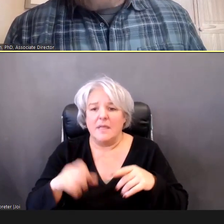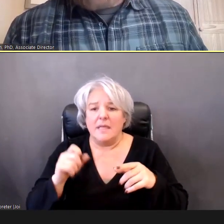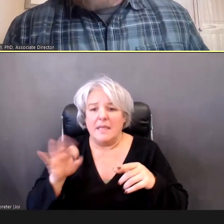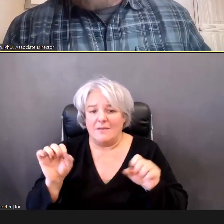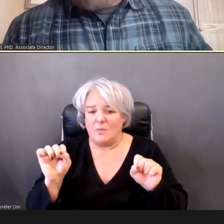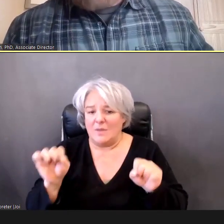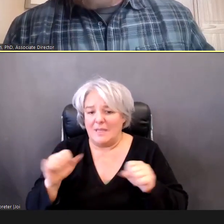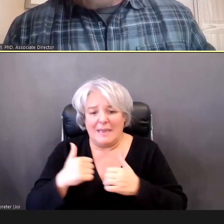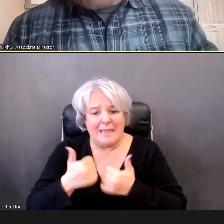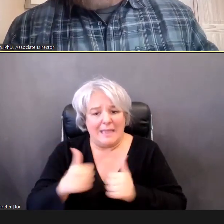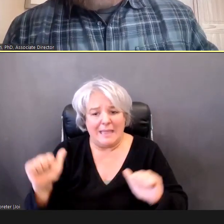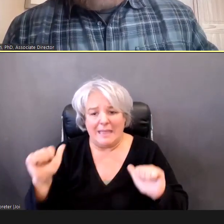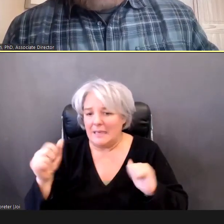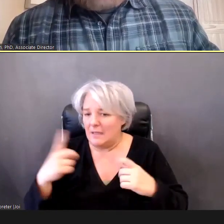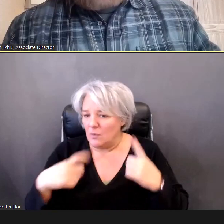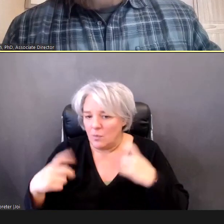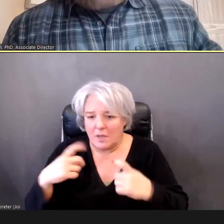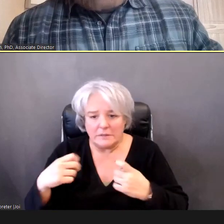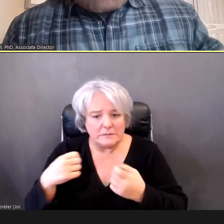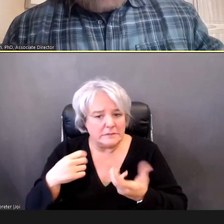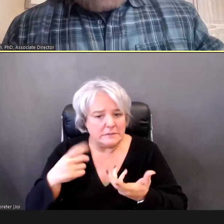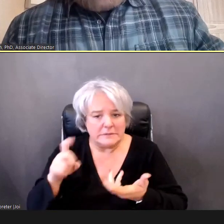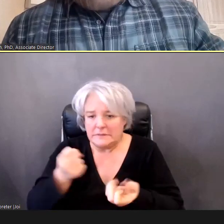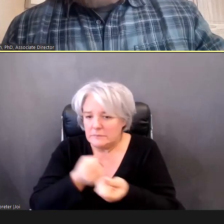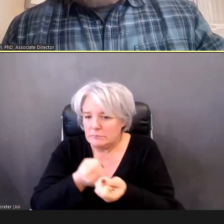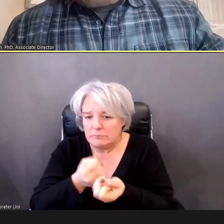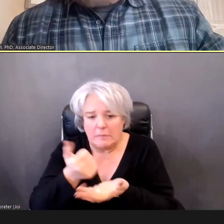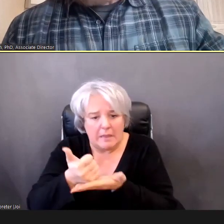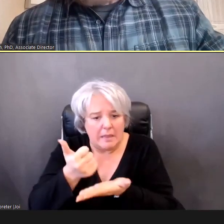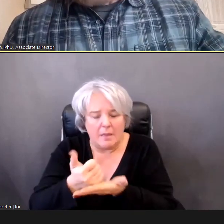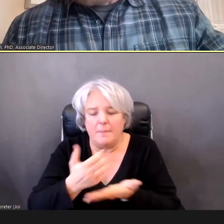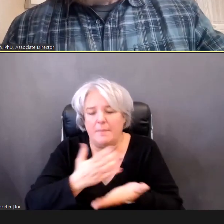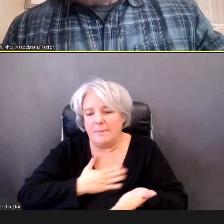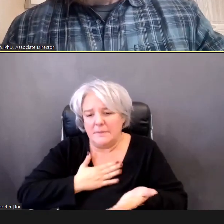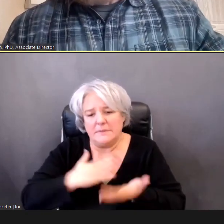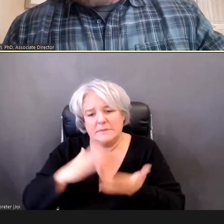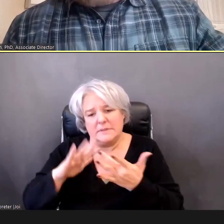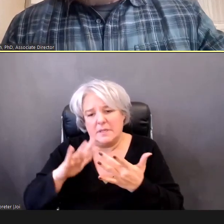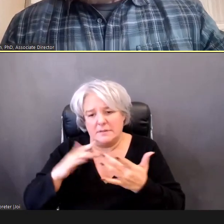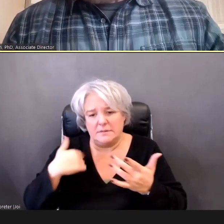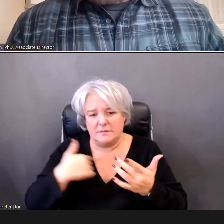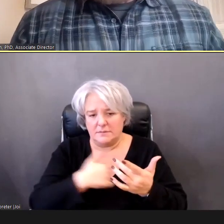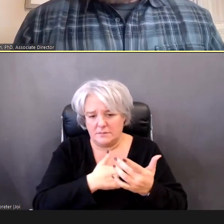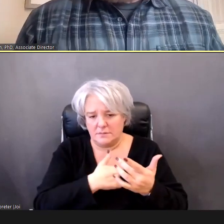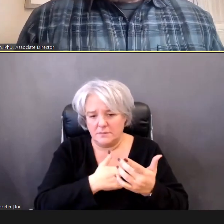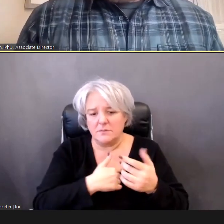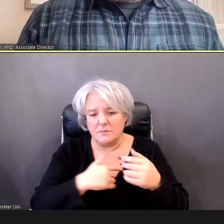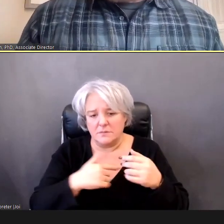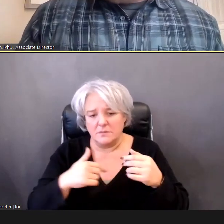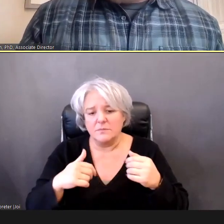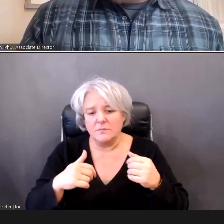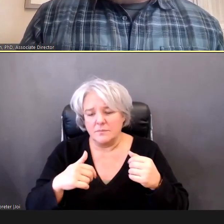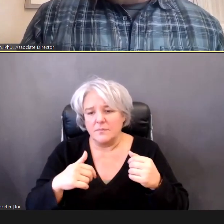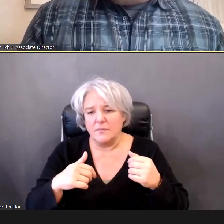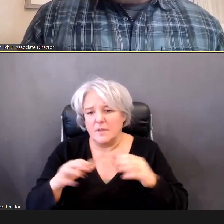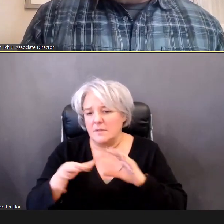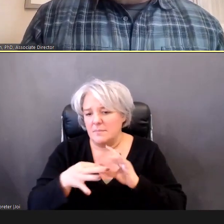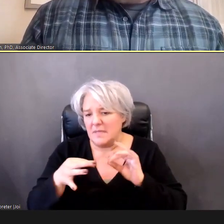further assistance to you um feel free